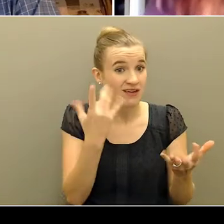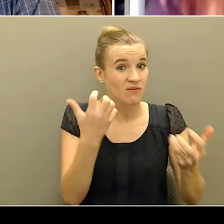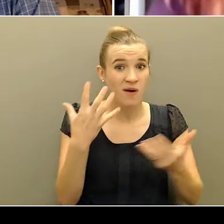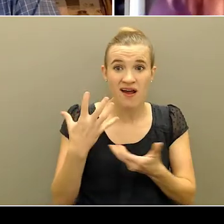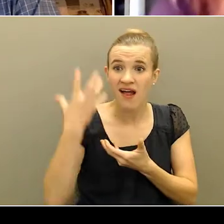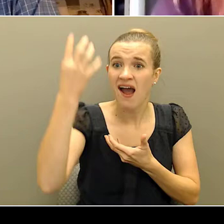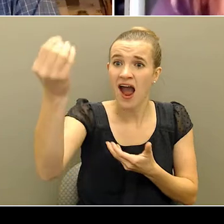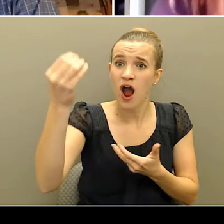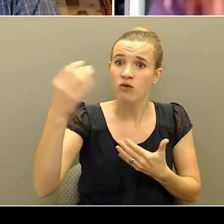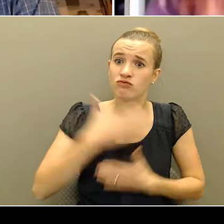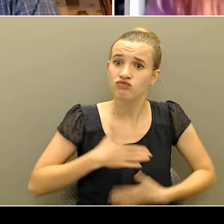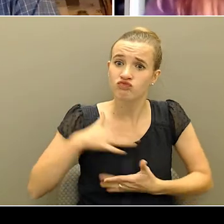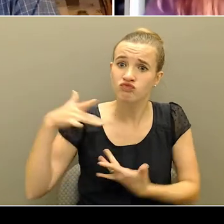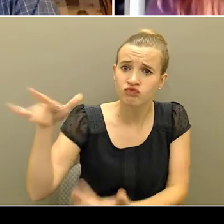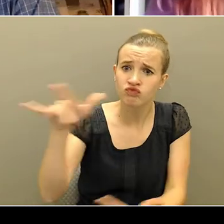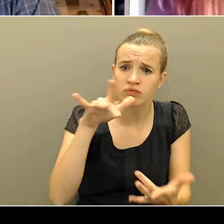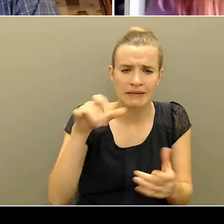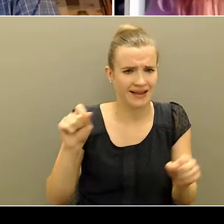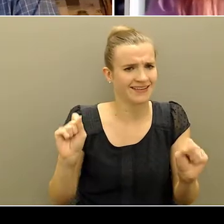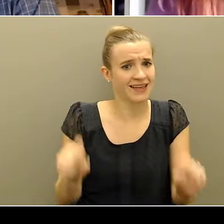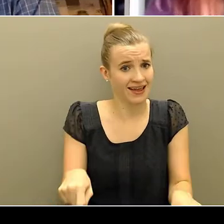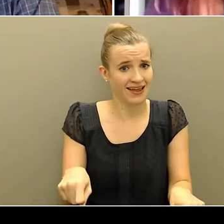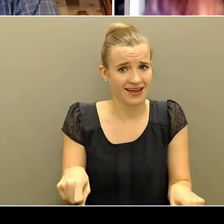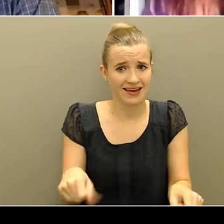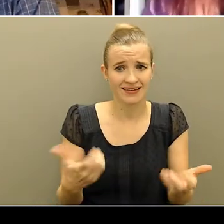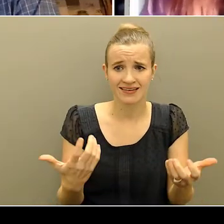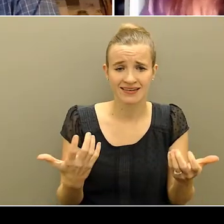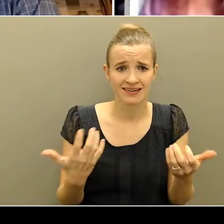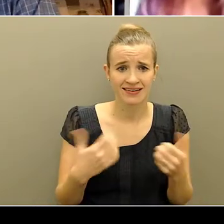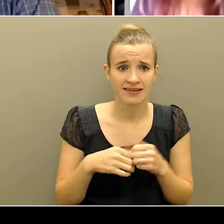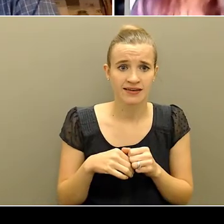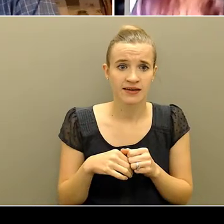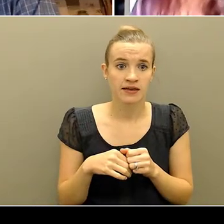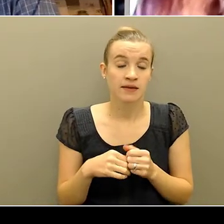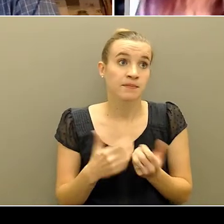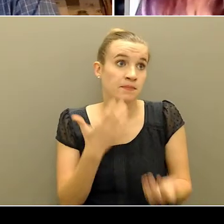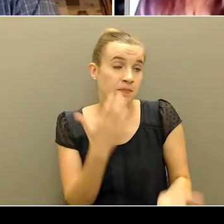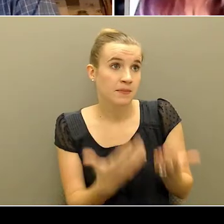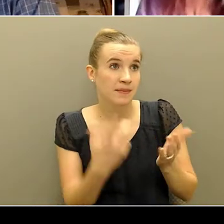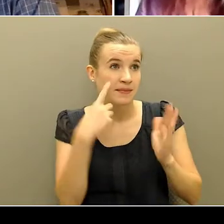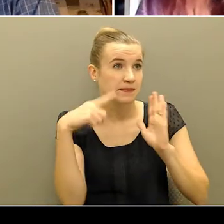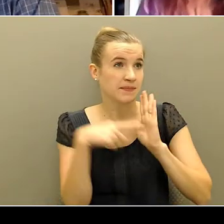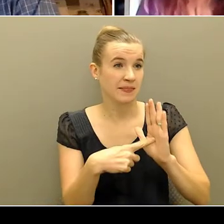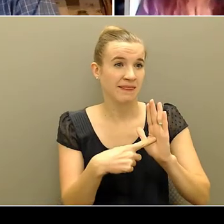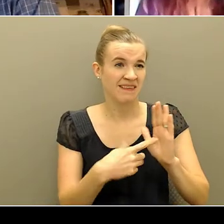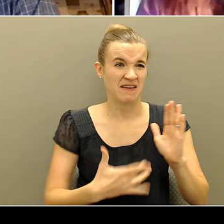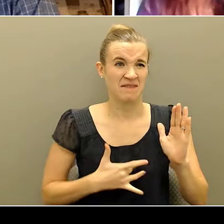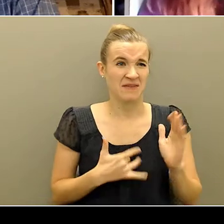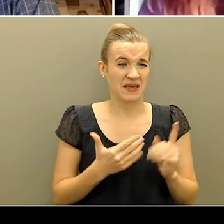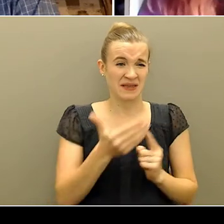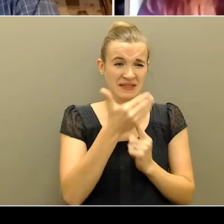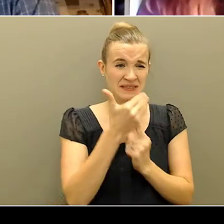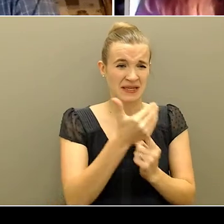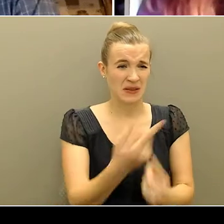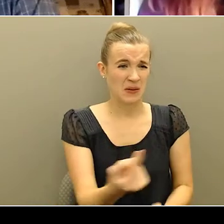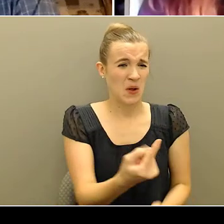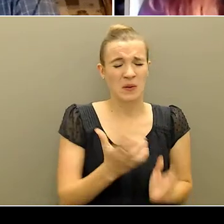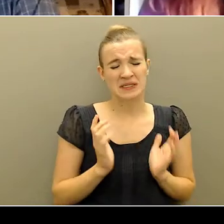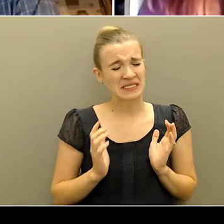maybe with somebody- you're not going to have, be left out on the water, you know, like all alone so to speak. There's also No Barriers, which is a